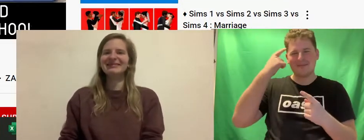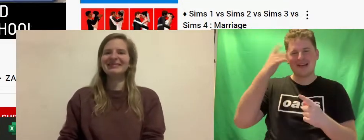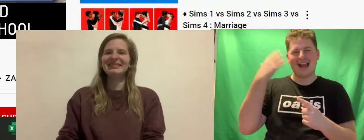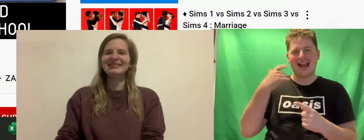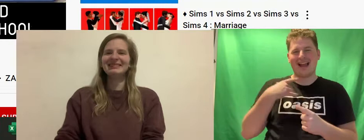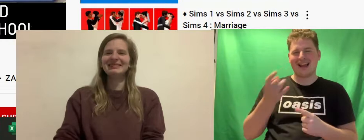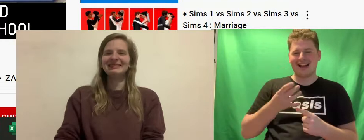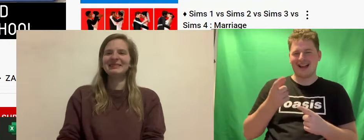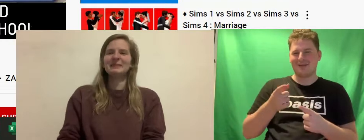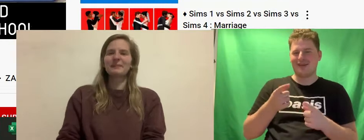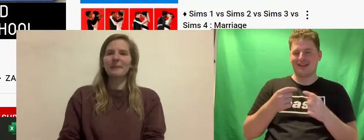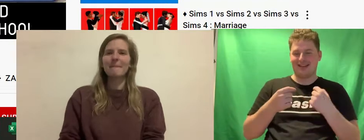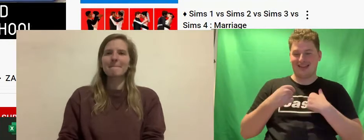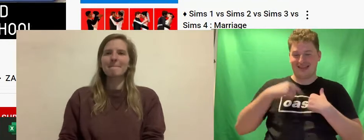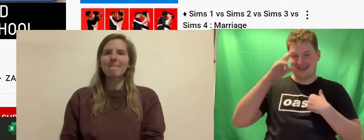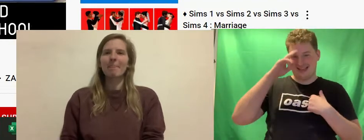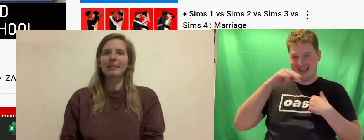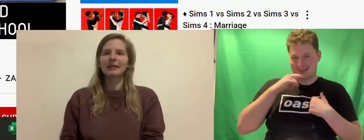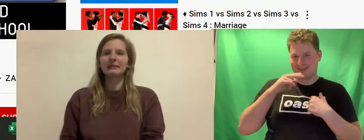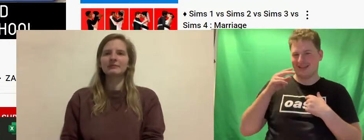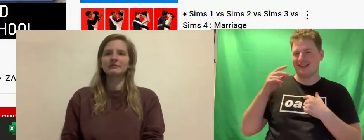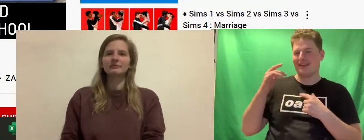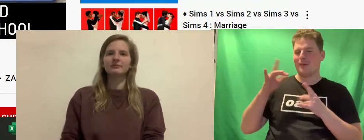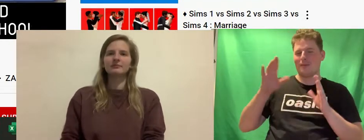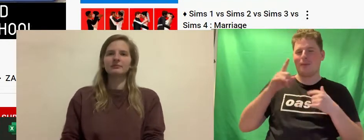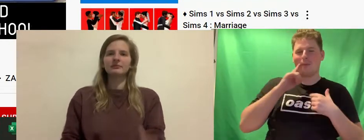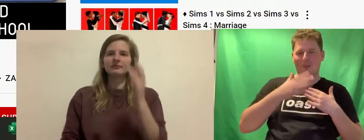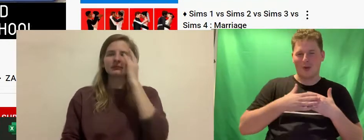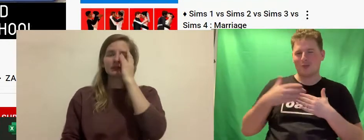A: yes! I agree with you! A: examples